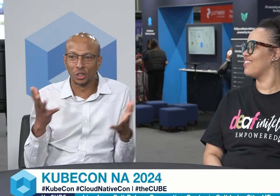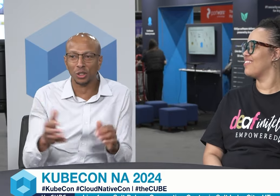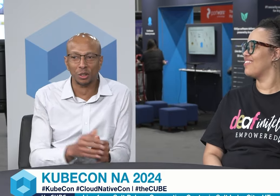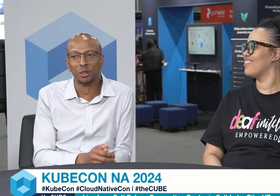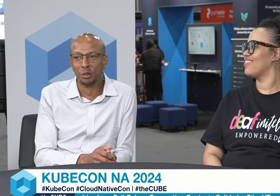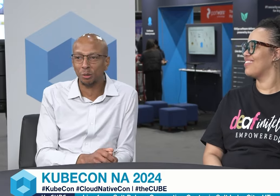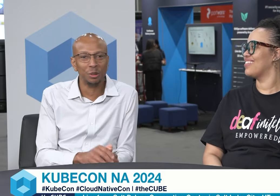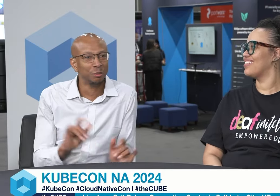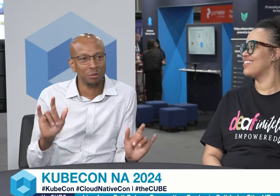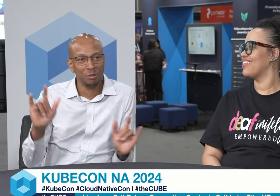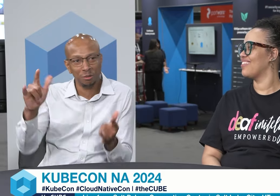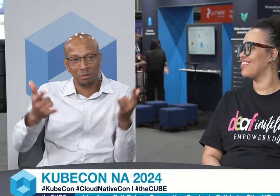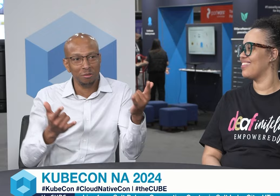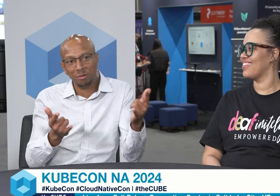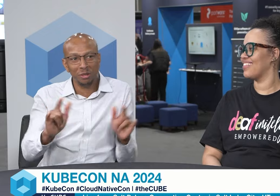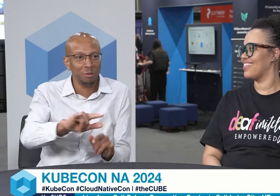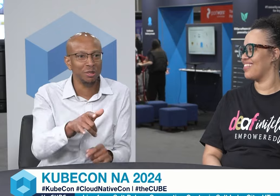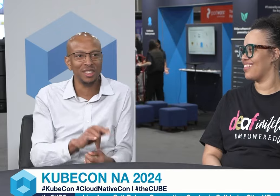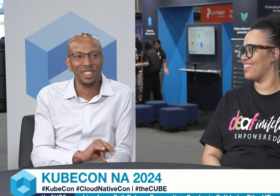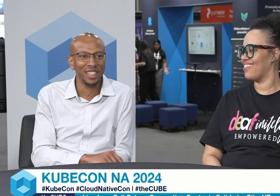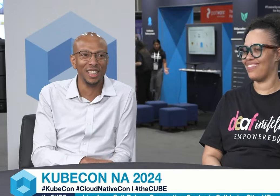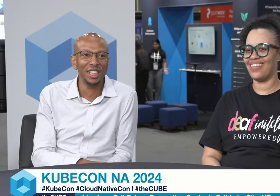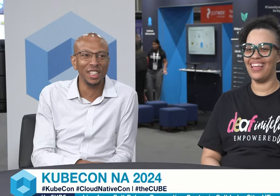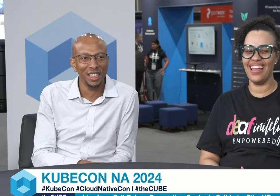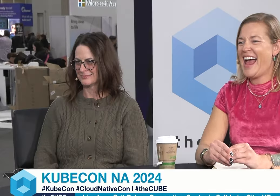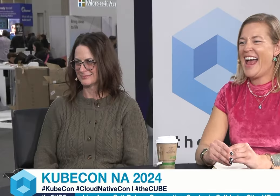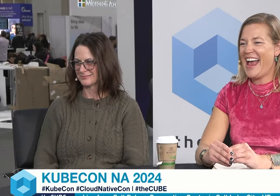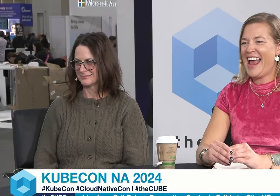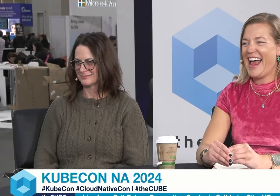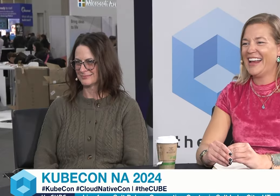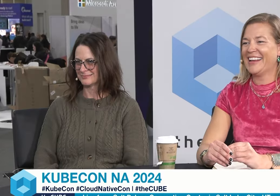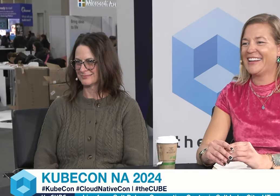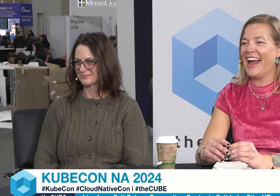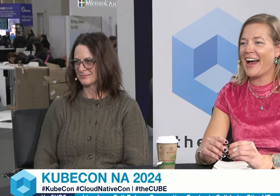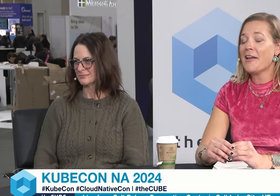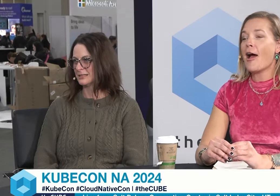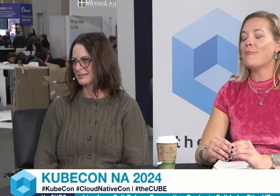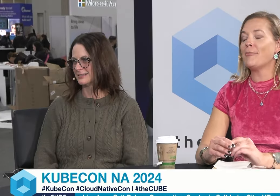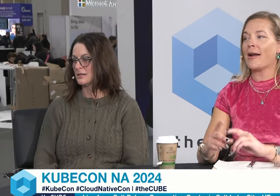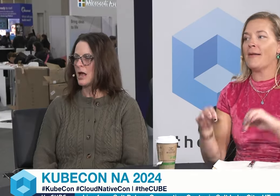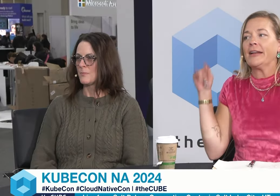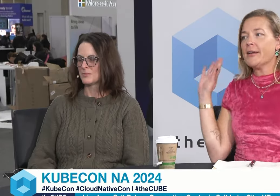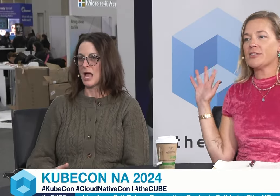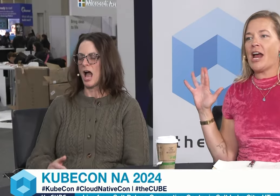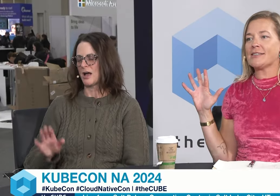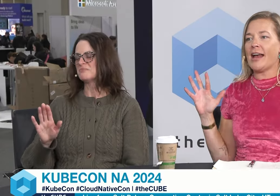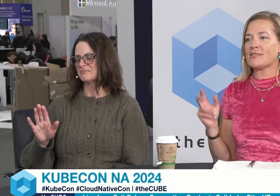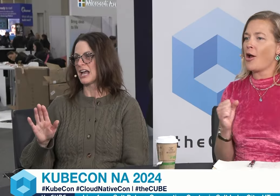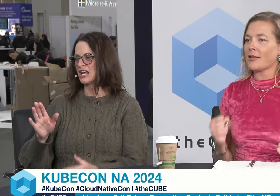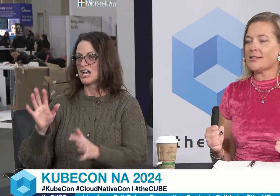Yeah. It's just like blessing the man with the gestures, right? Spider-Man. Yeah. I'm all about it. I mean, Jazz hands.